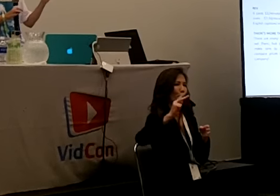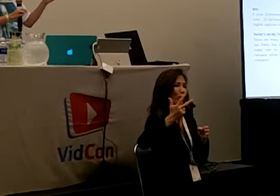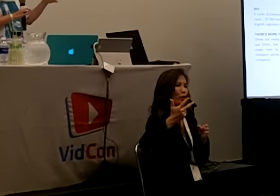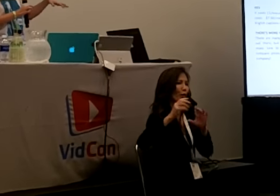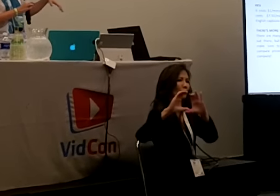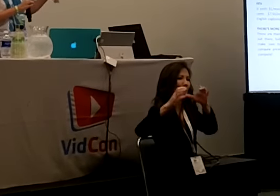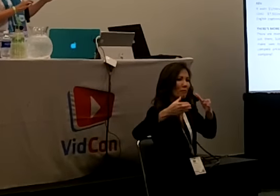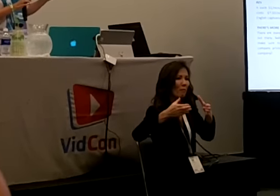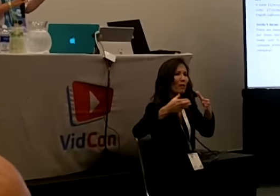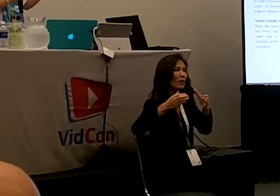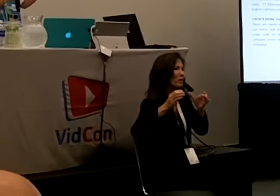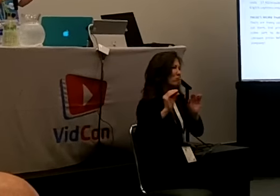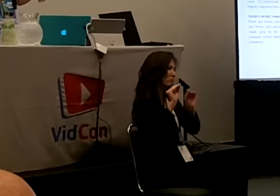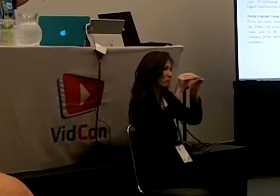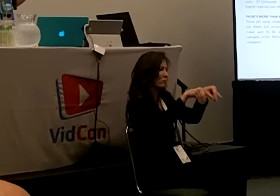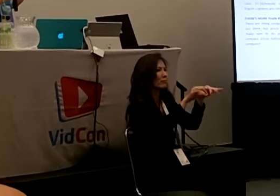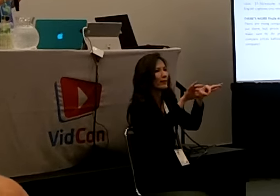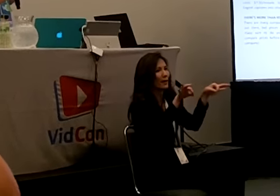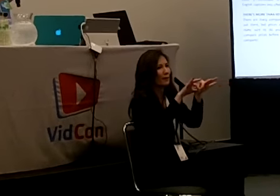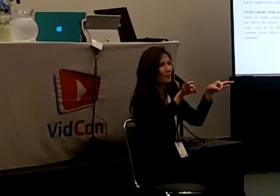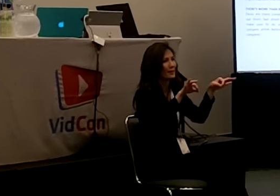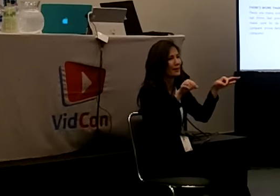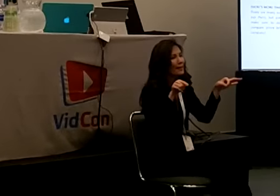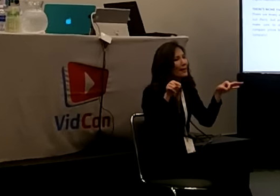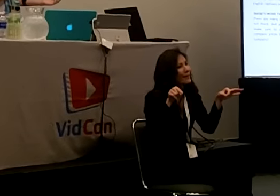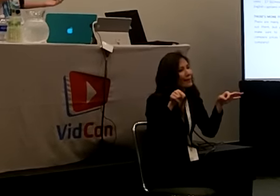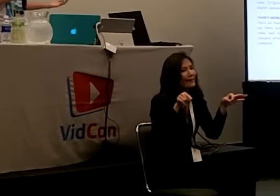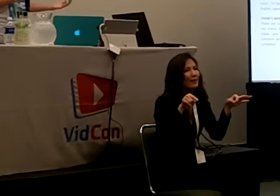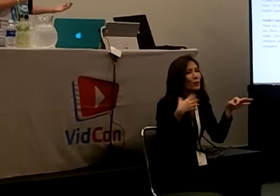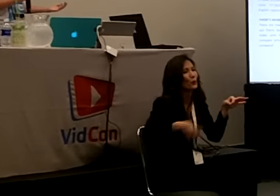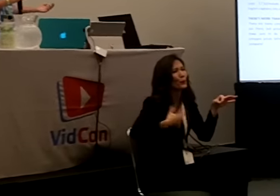which is going to be the most expensive.